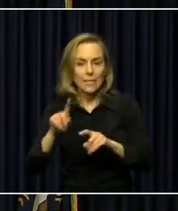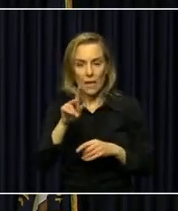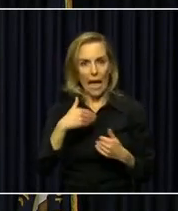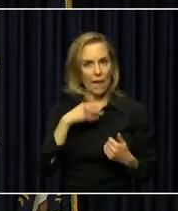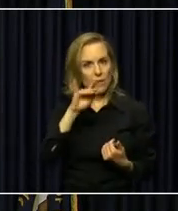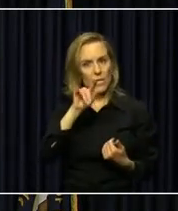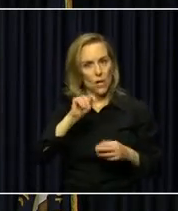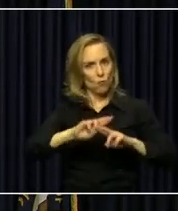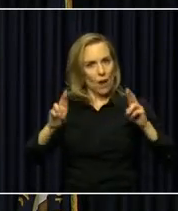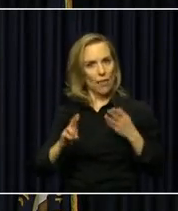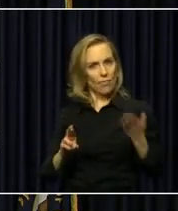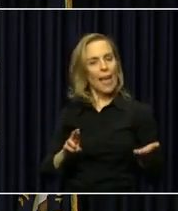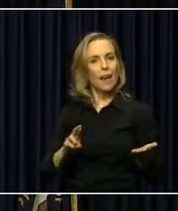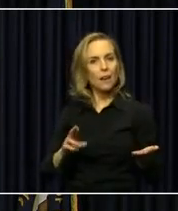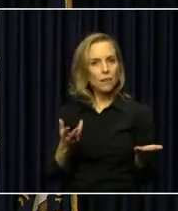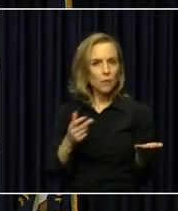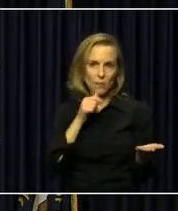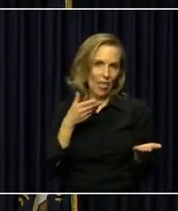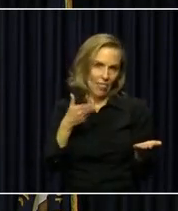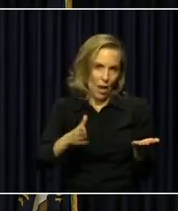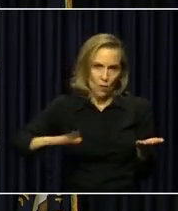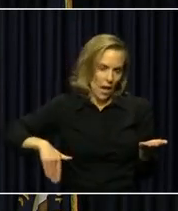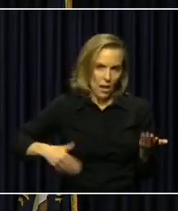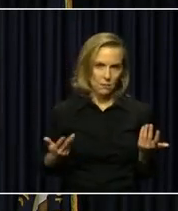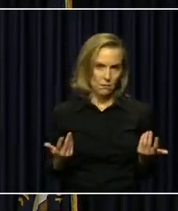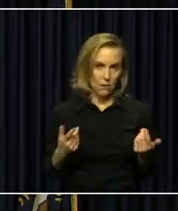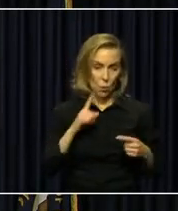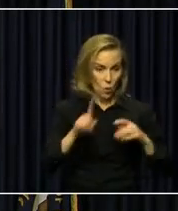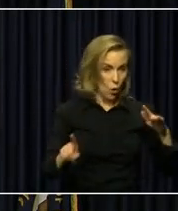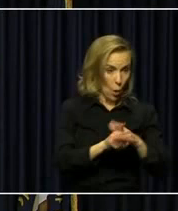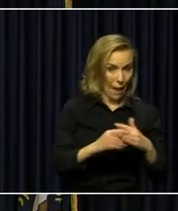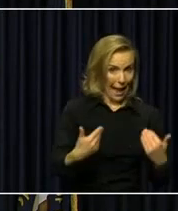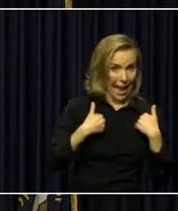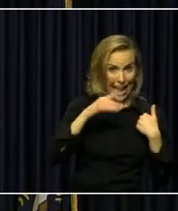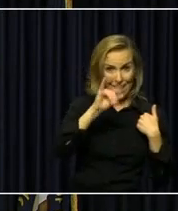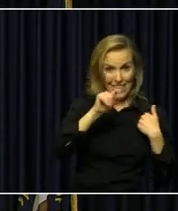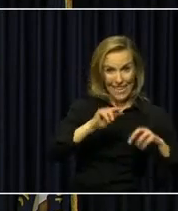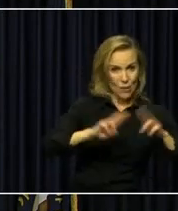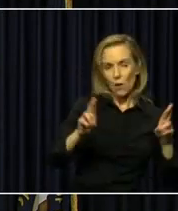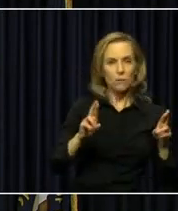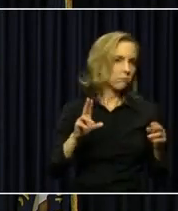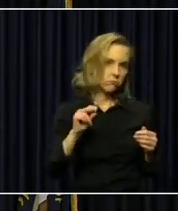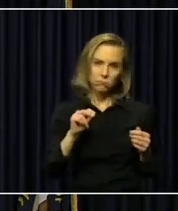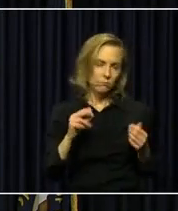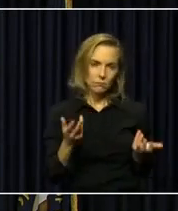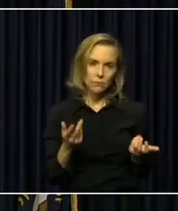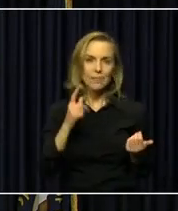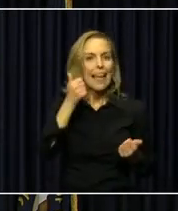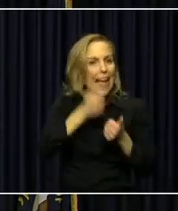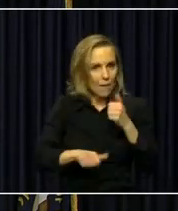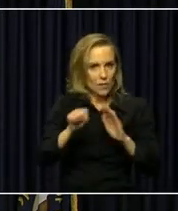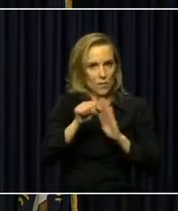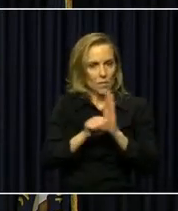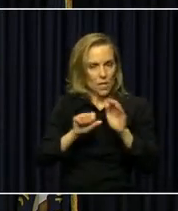AND THEN ON TESTING AND THEN CONTACT TRACING BECAUSE ON OPENING UP, THAT'S A REALLY